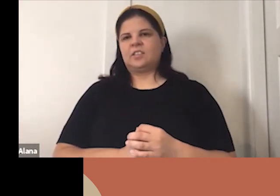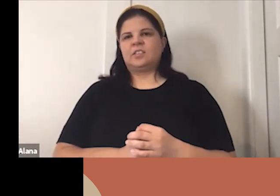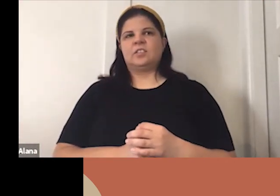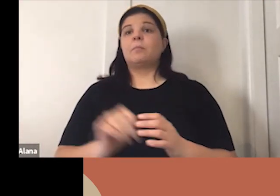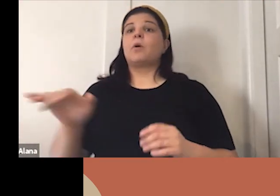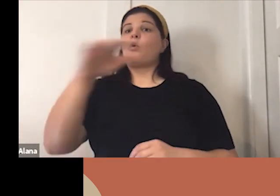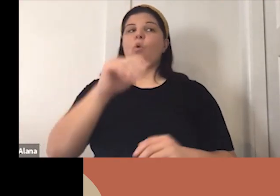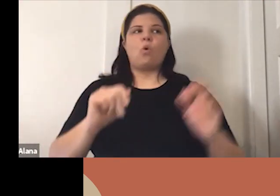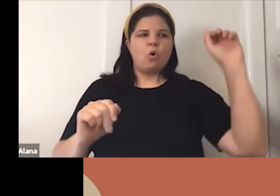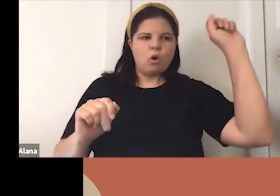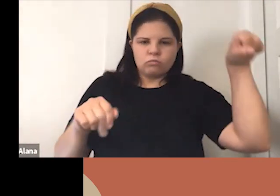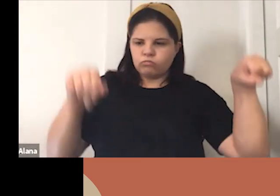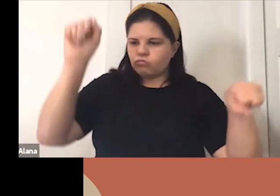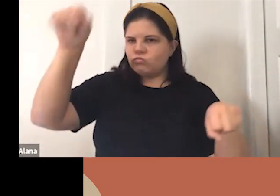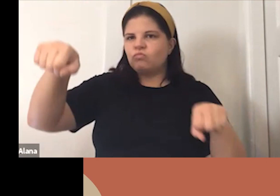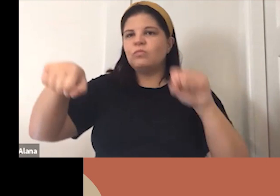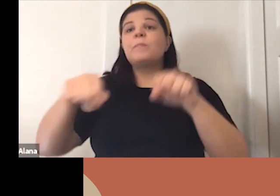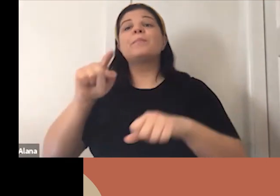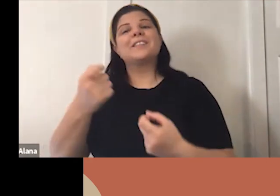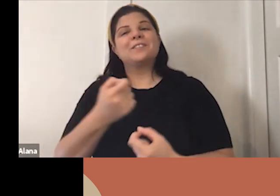or downwards smiling.